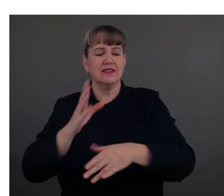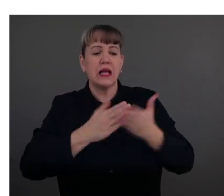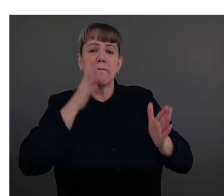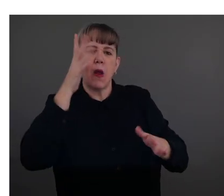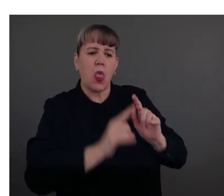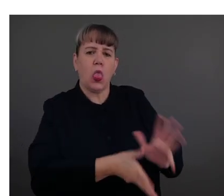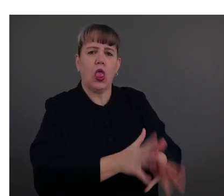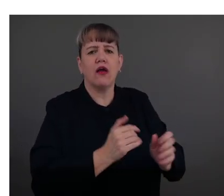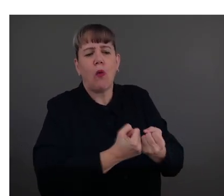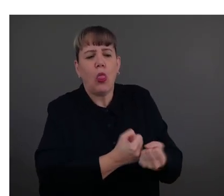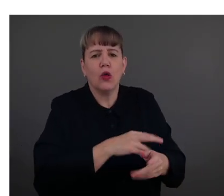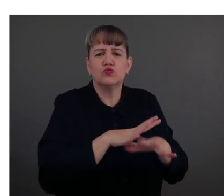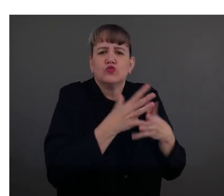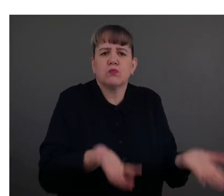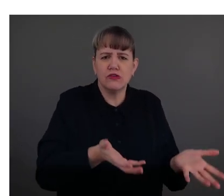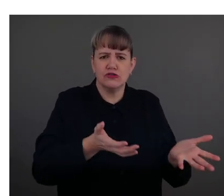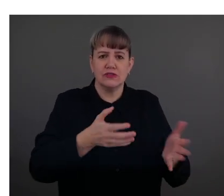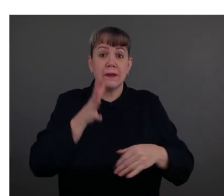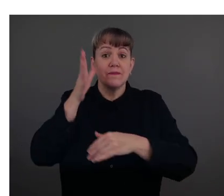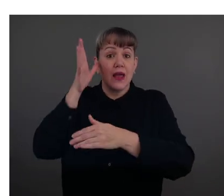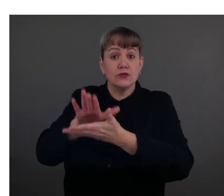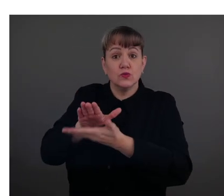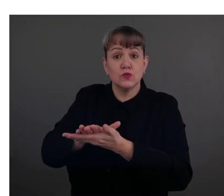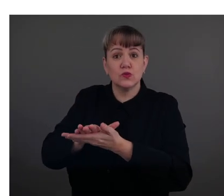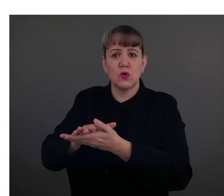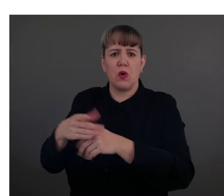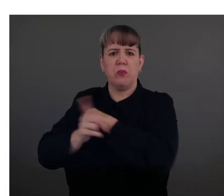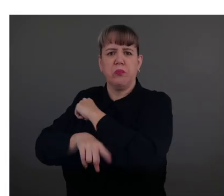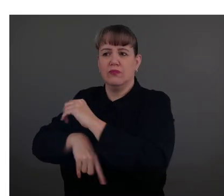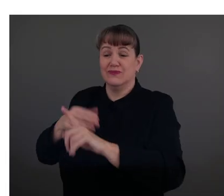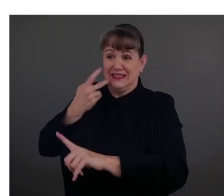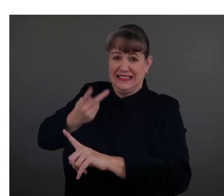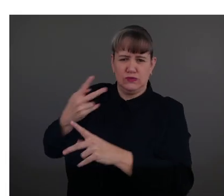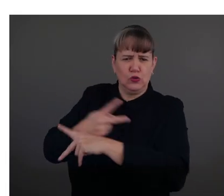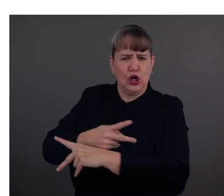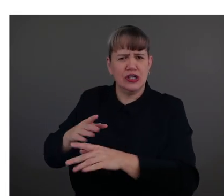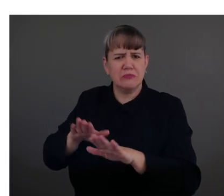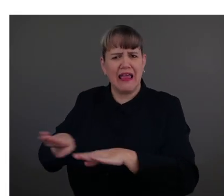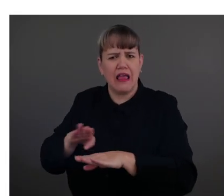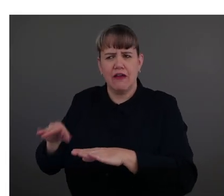they're adults in the real world, and they can't handle it. Schools and parents are creating a lot of the most severe behavior problems that we're seeing these days, and they're